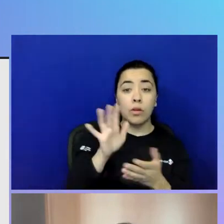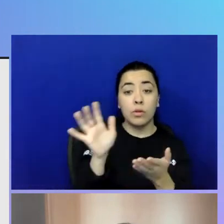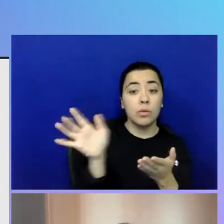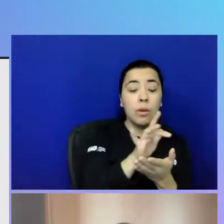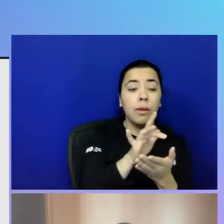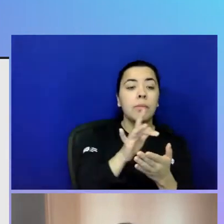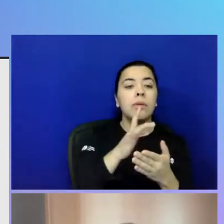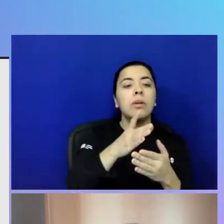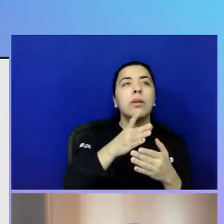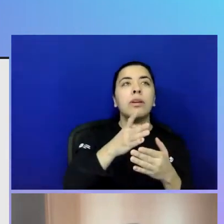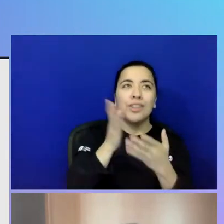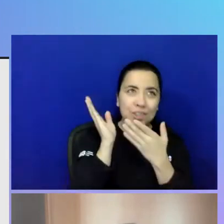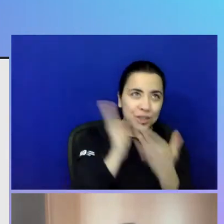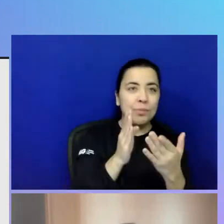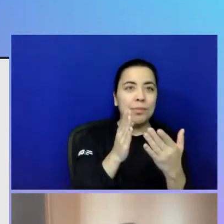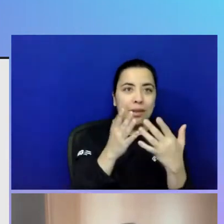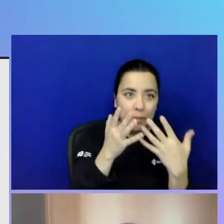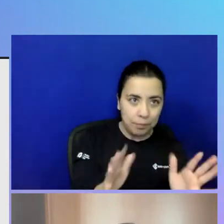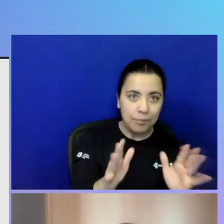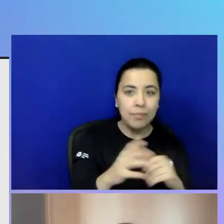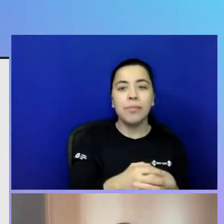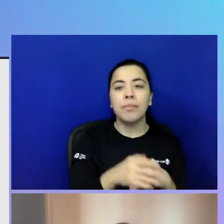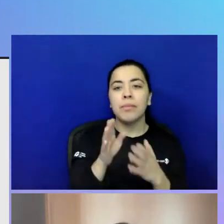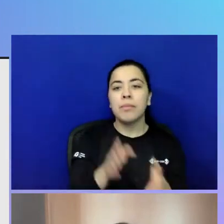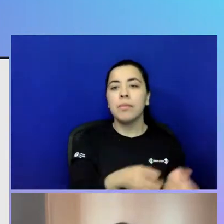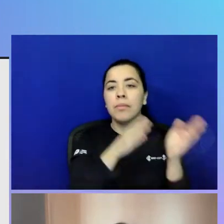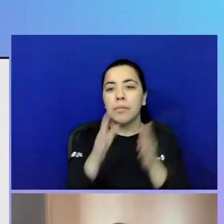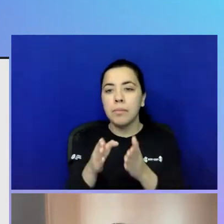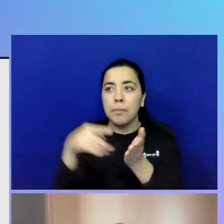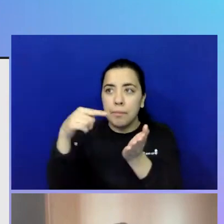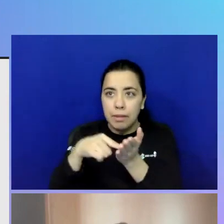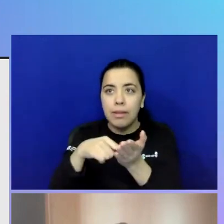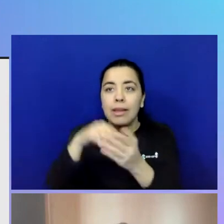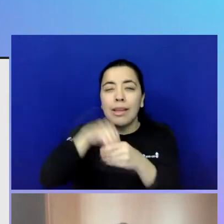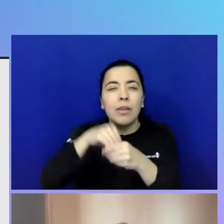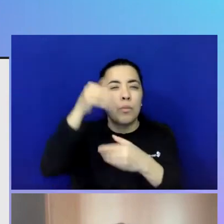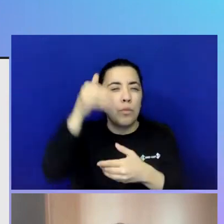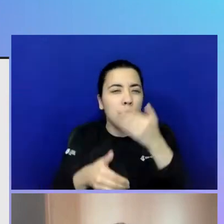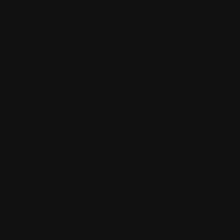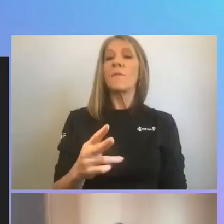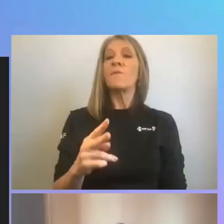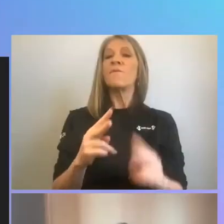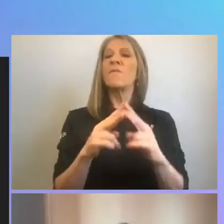and progress. So very, very minor. But it probably made a